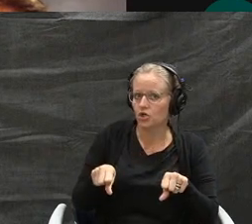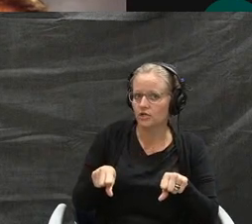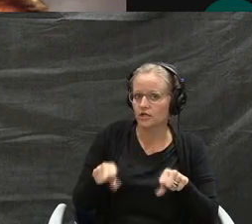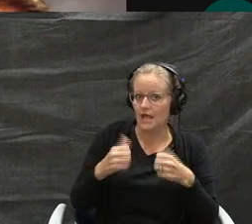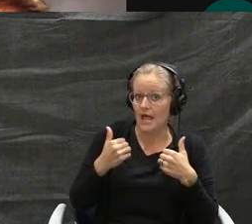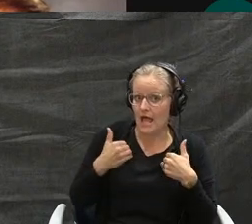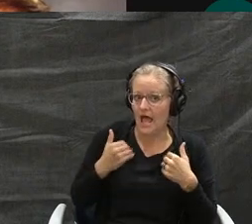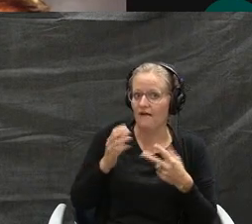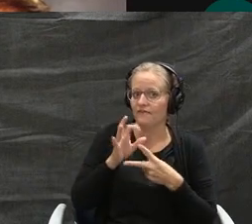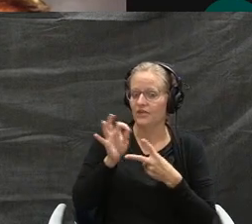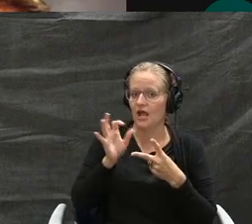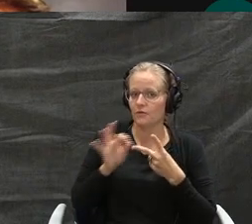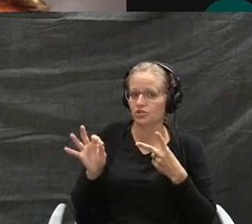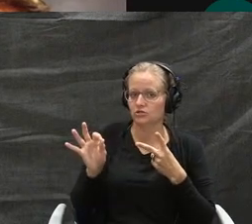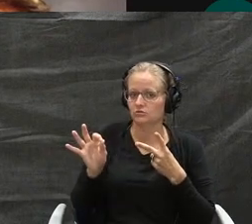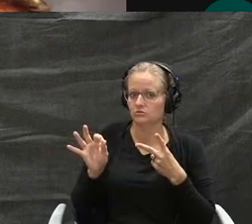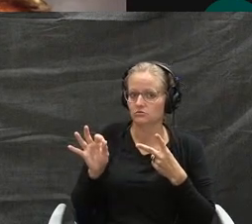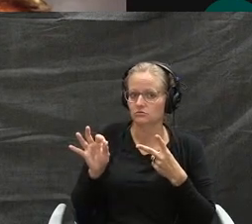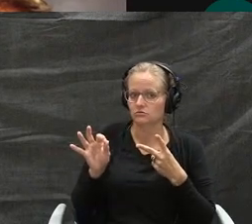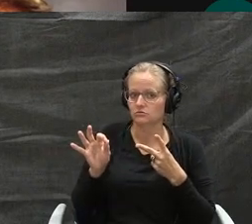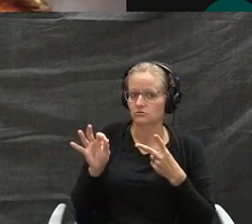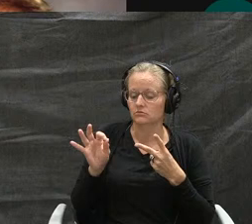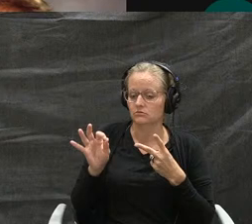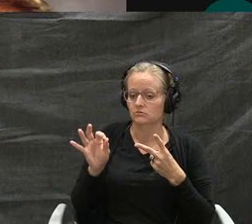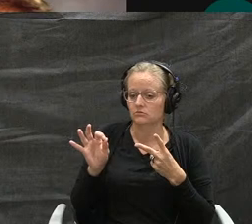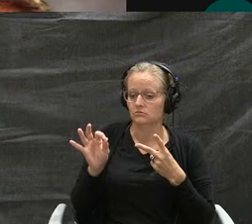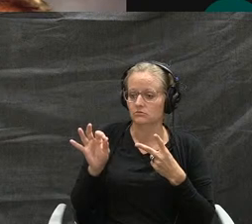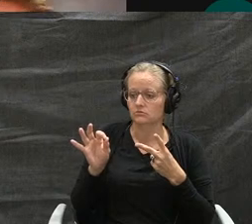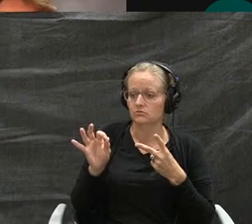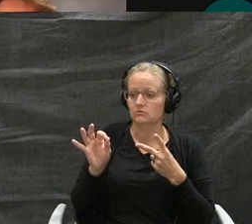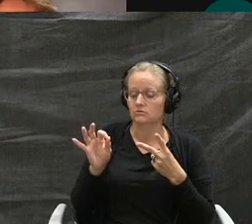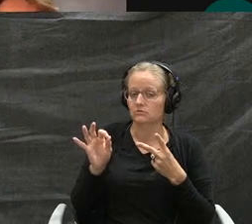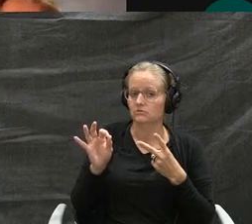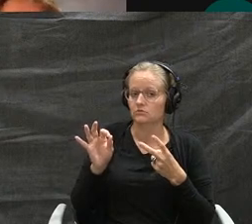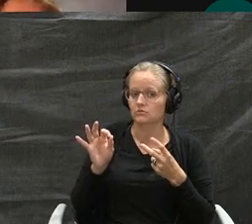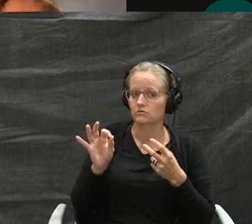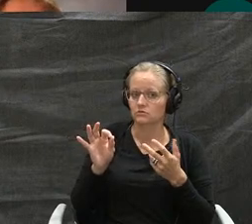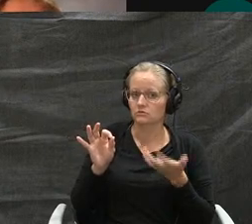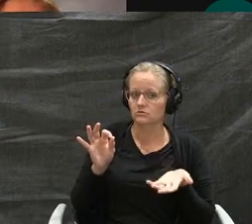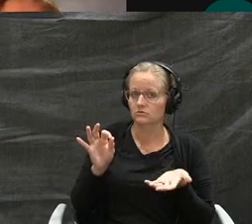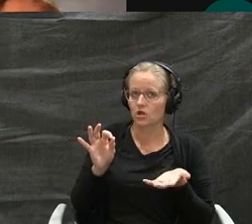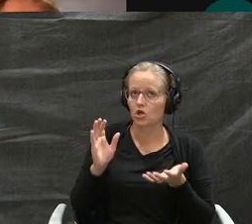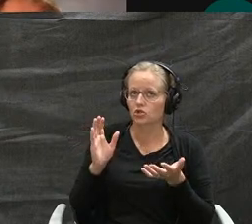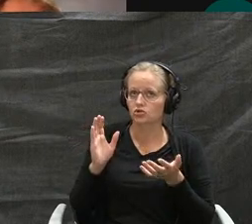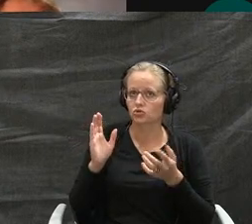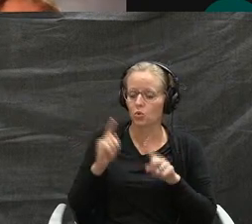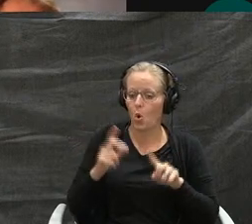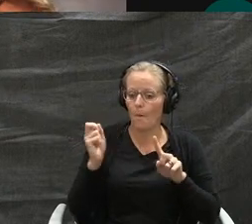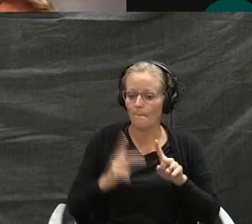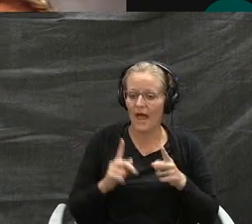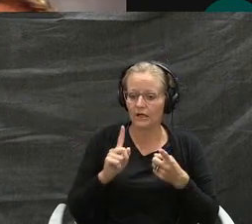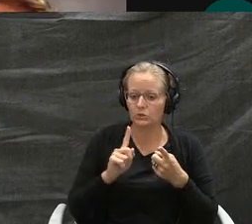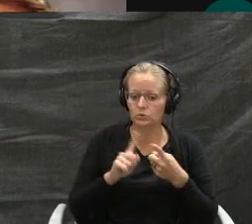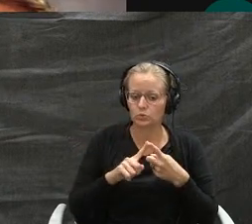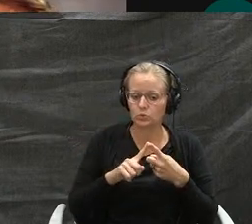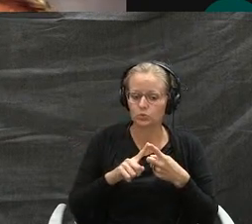have the option to go back to um. Not not normal would be under the Model 1, but where the